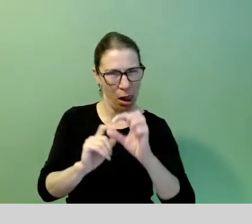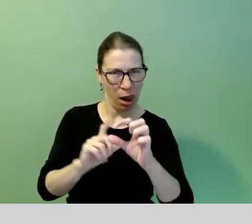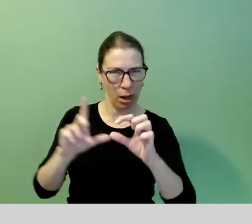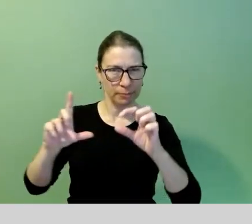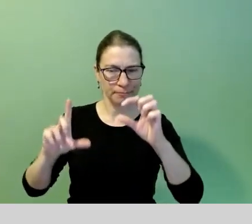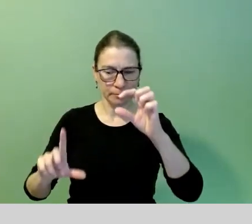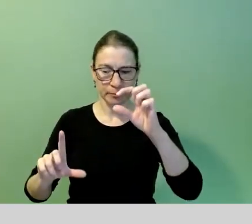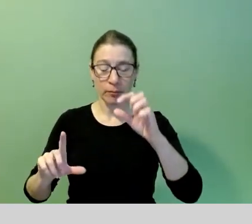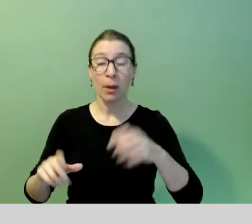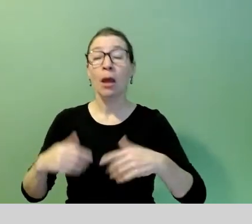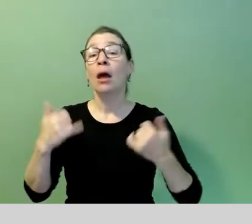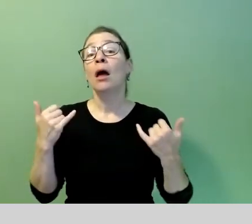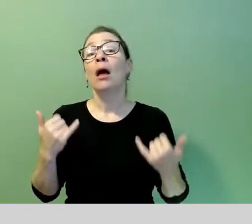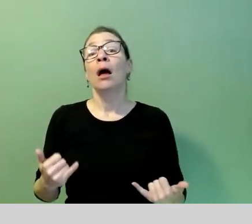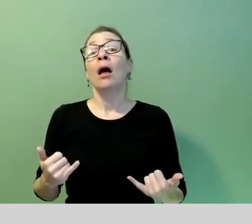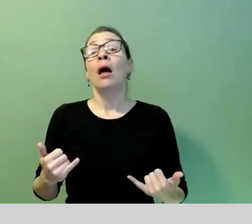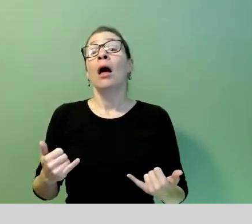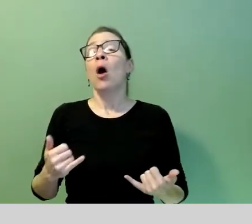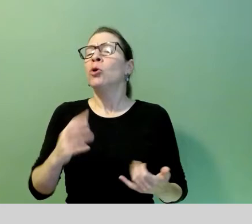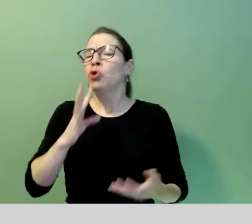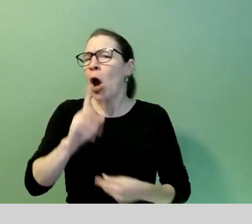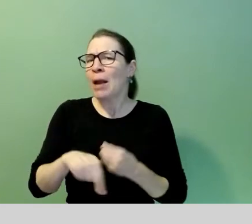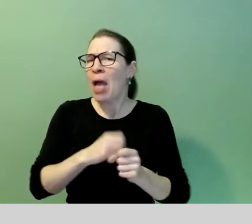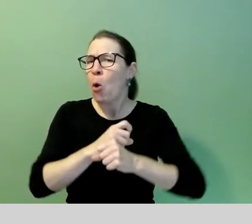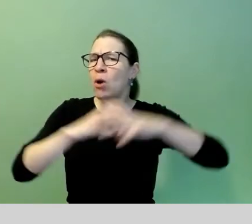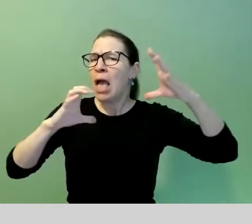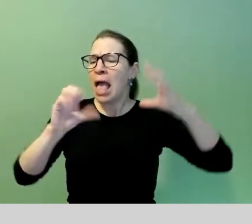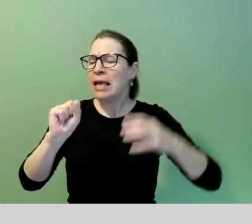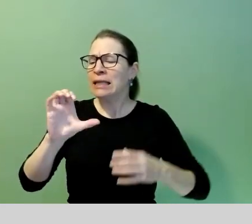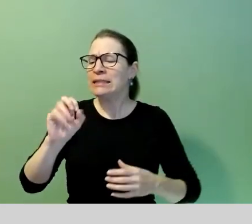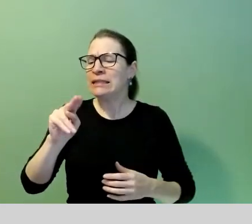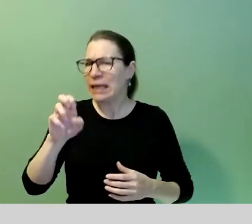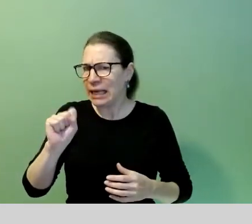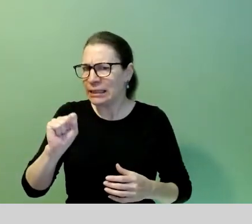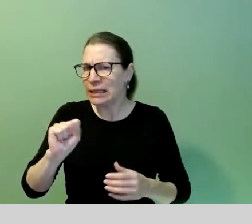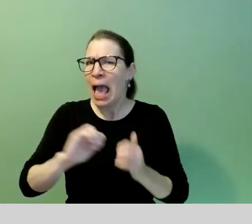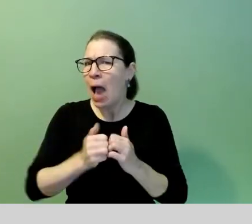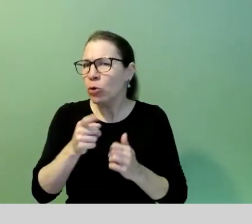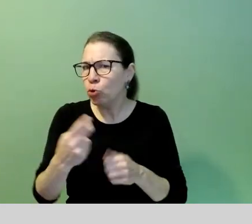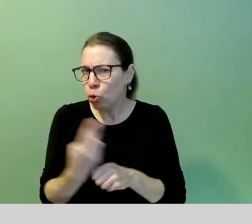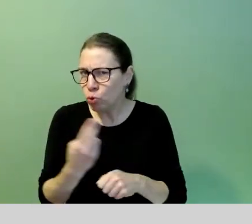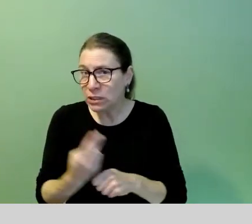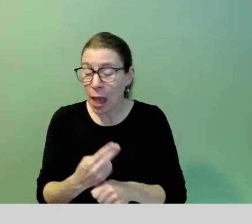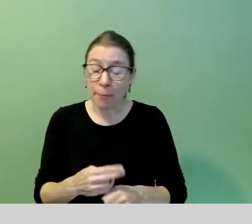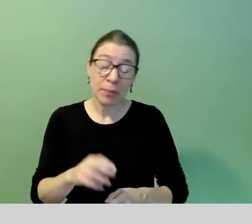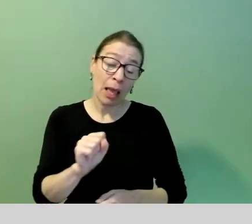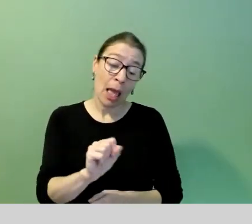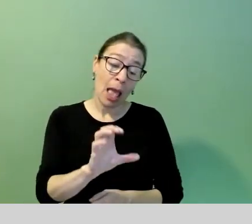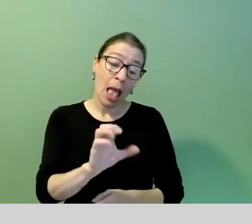Next, let's cover what scenes are and how to use them. A scene is just a part of a video game.